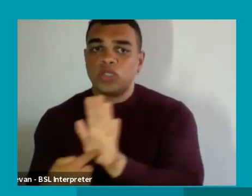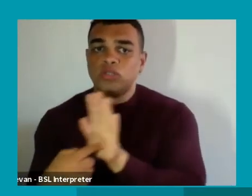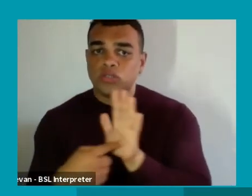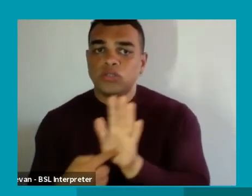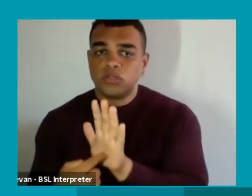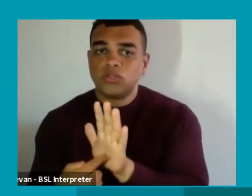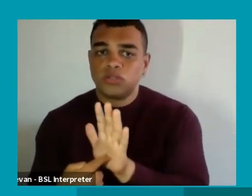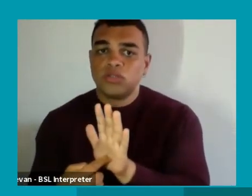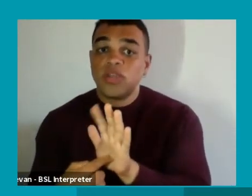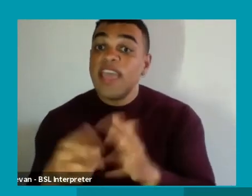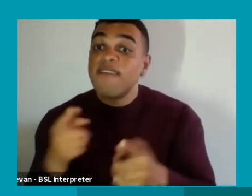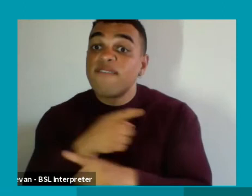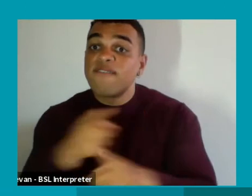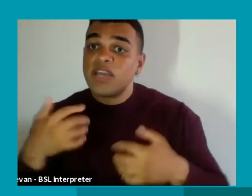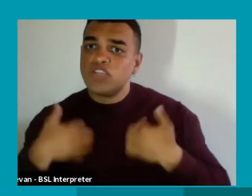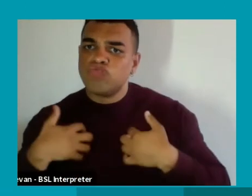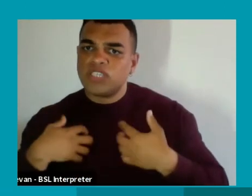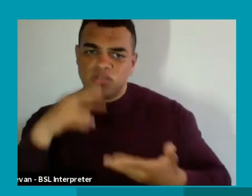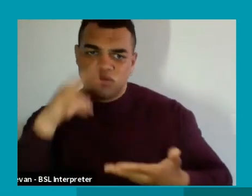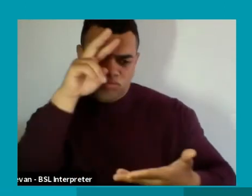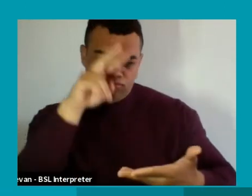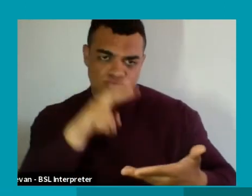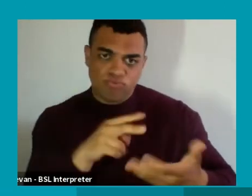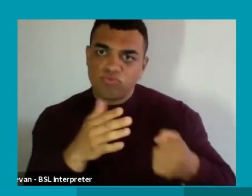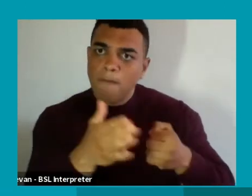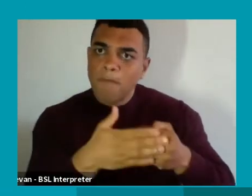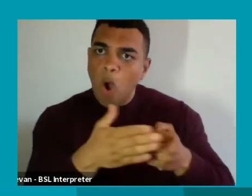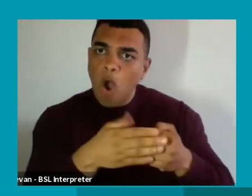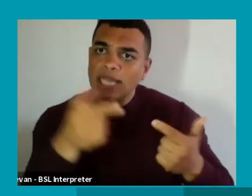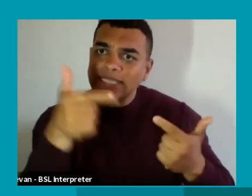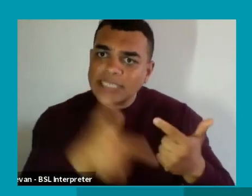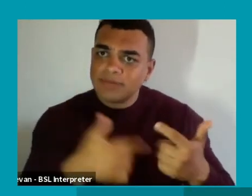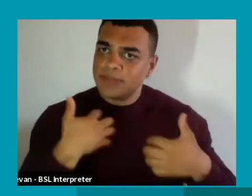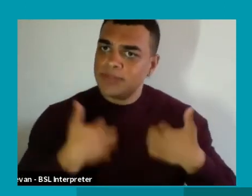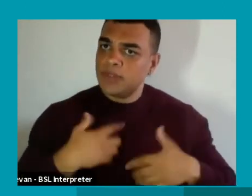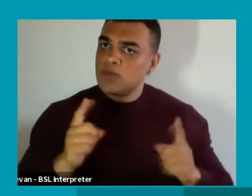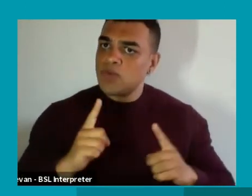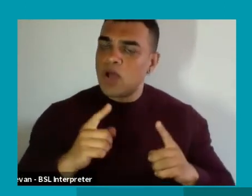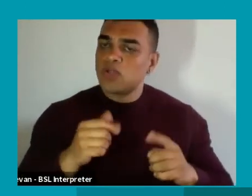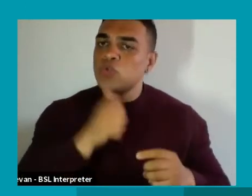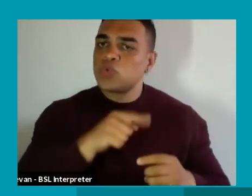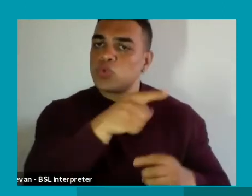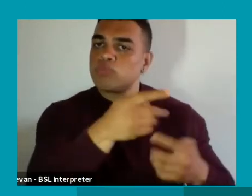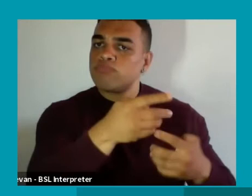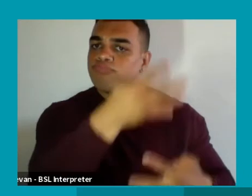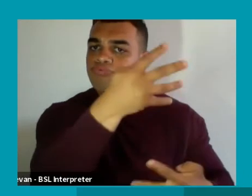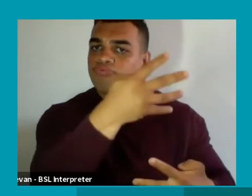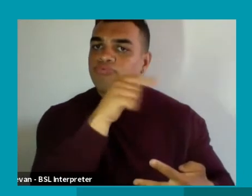*Links in the description Bar* the art of CV design create, *Links in the description Bar* Crafting an executive CV. *Links in the description Bar* For those of you who have that *Links in the description Bar* kind of level of experience, *Links in the description Bar* the power of action words,